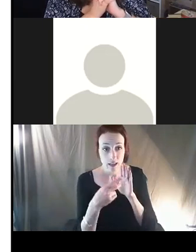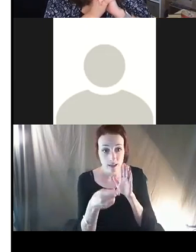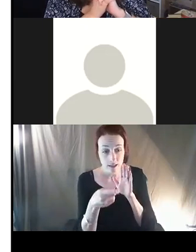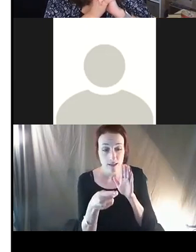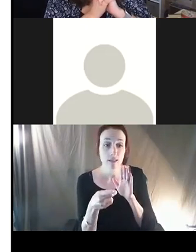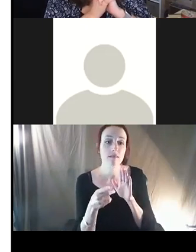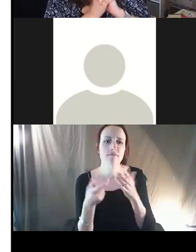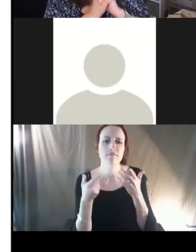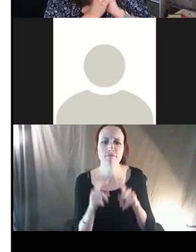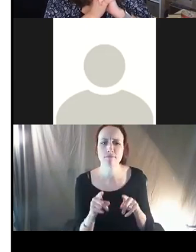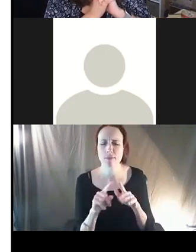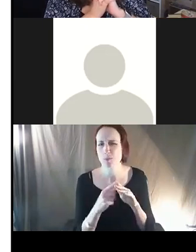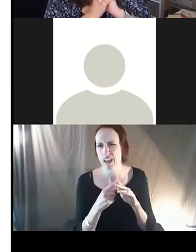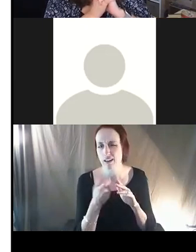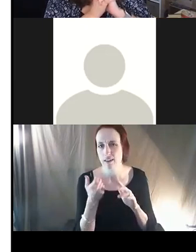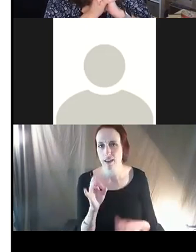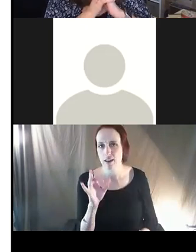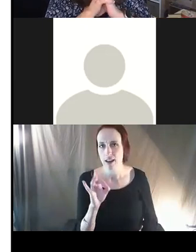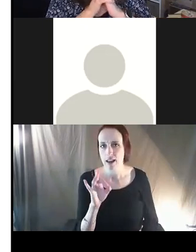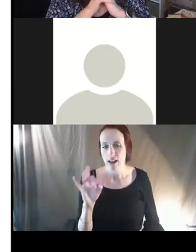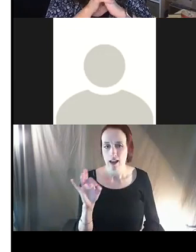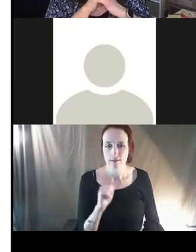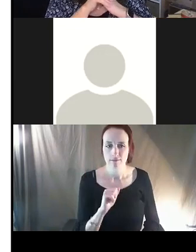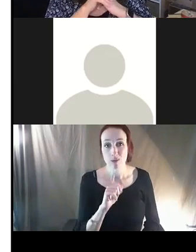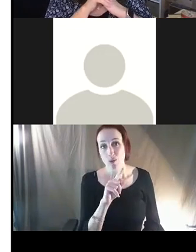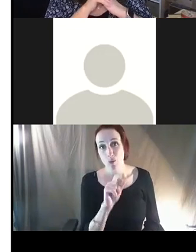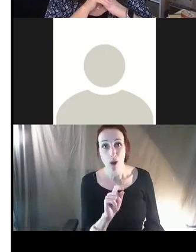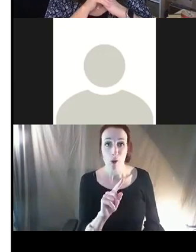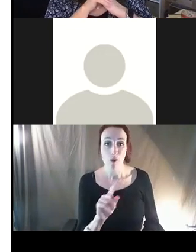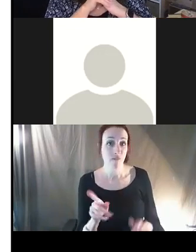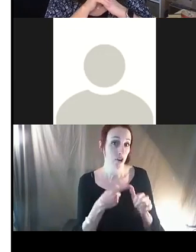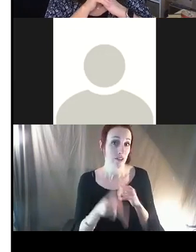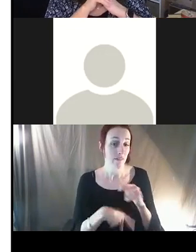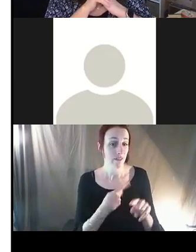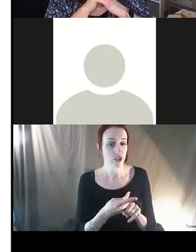being in 1999, 1.0. These are the digital accessibility rules that